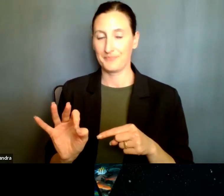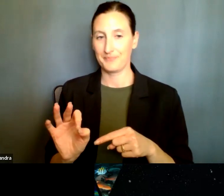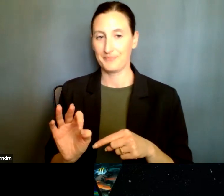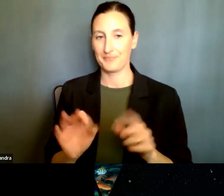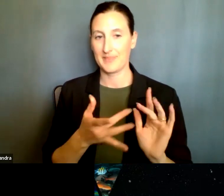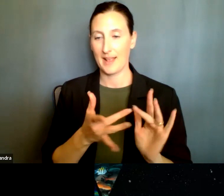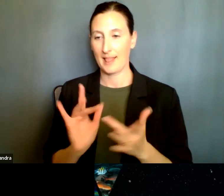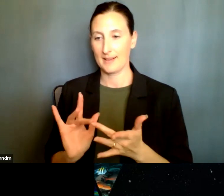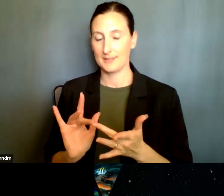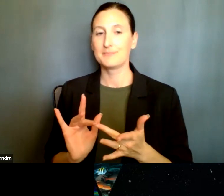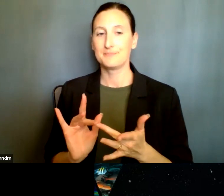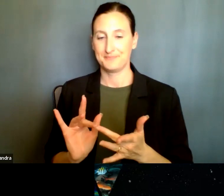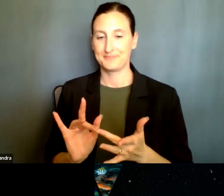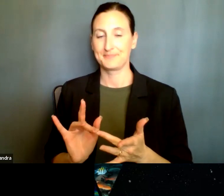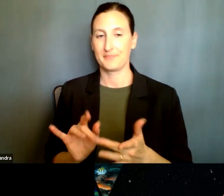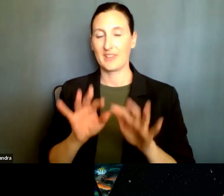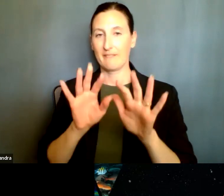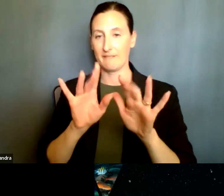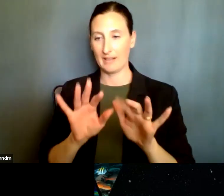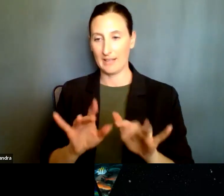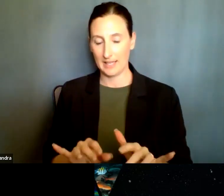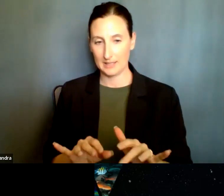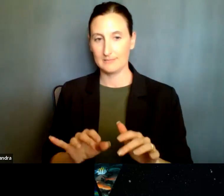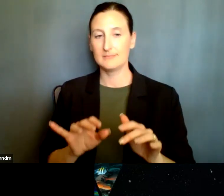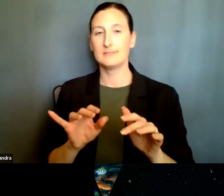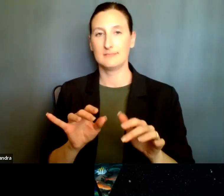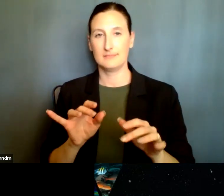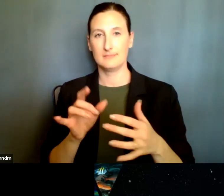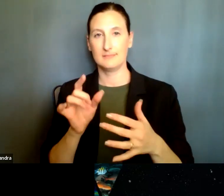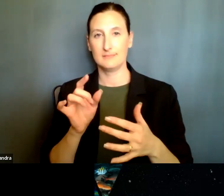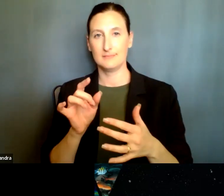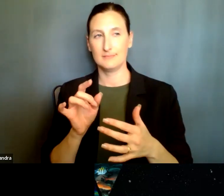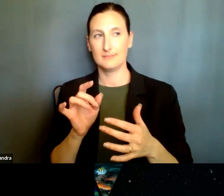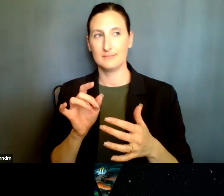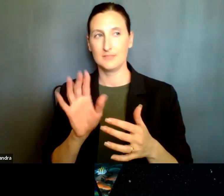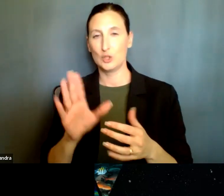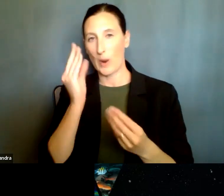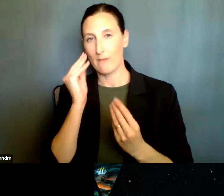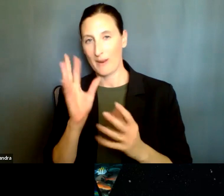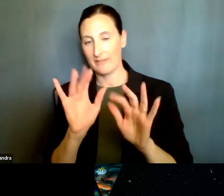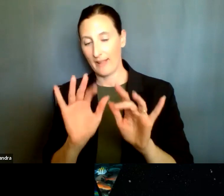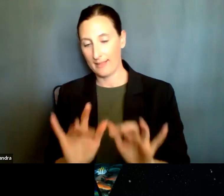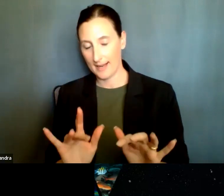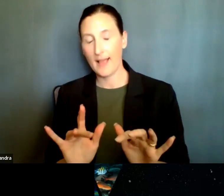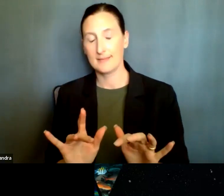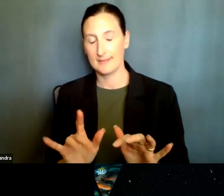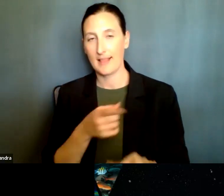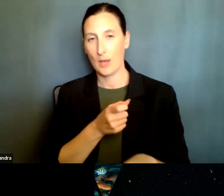the information and fill in the blanks, the boxes that you want your information wherever you want to subscribe to.